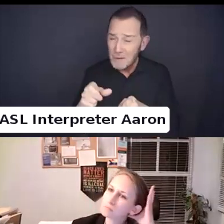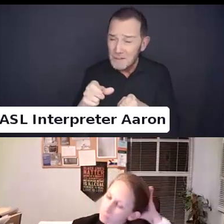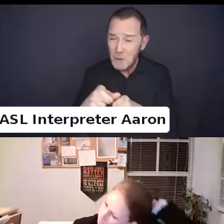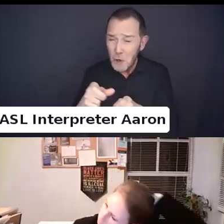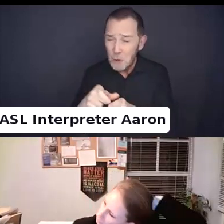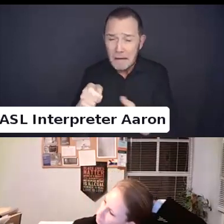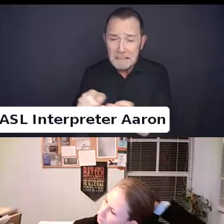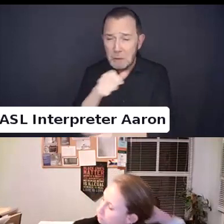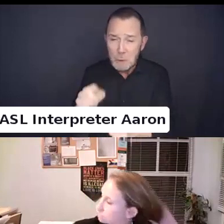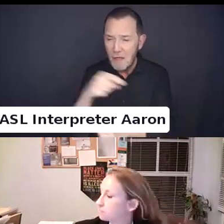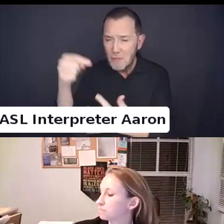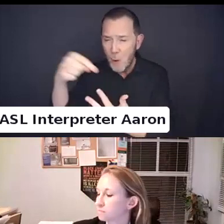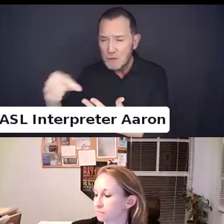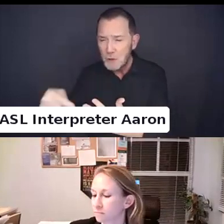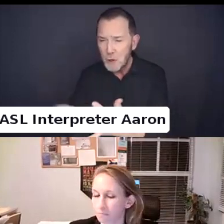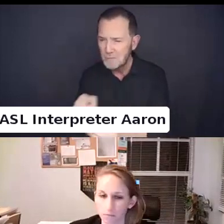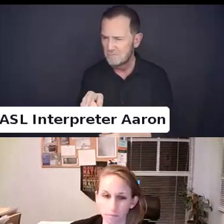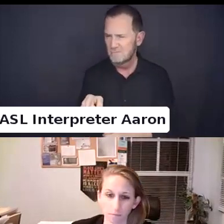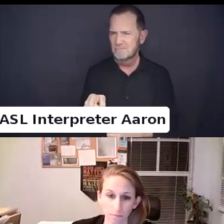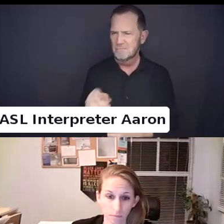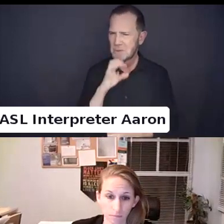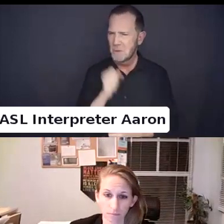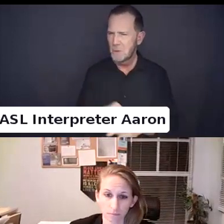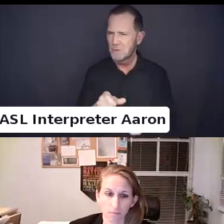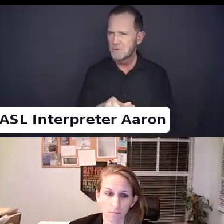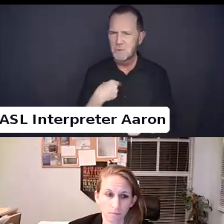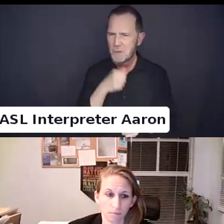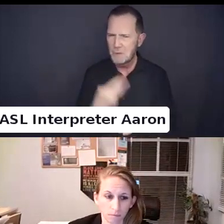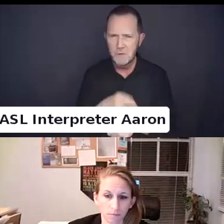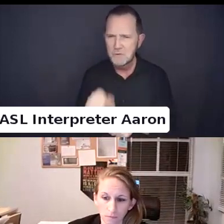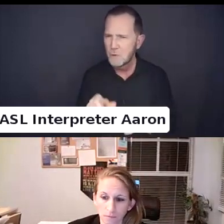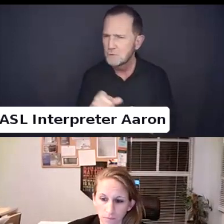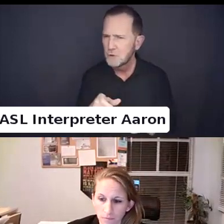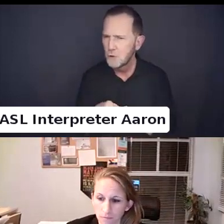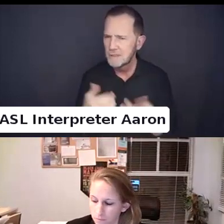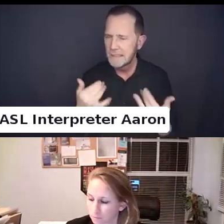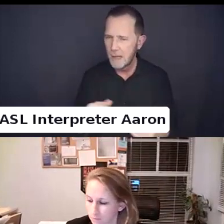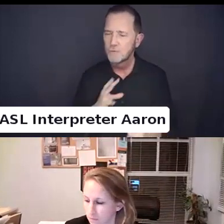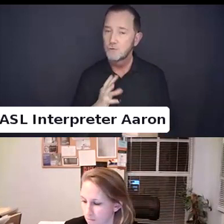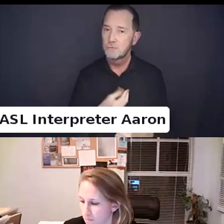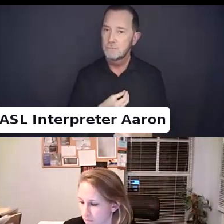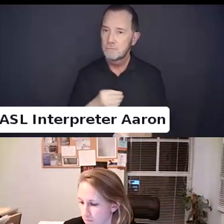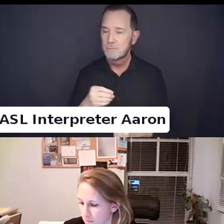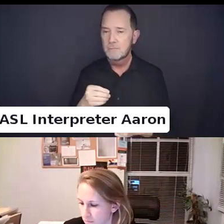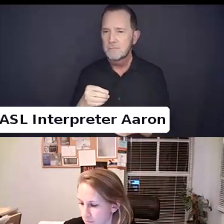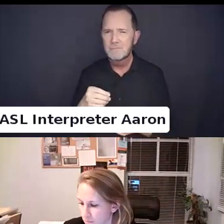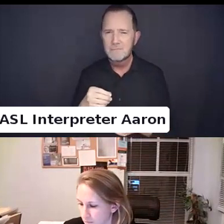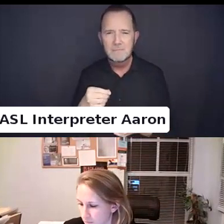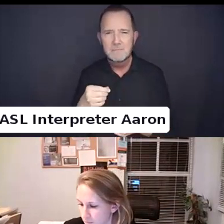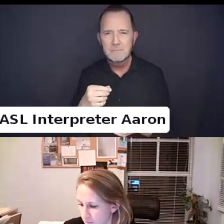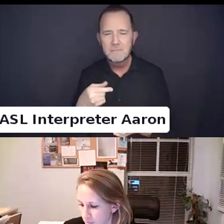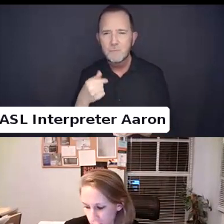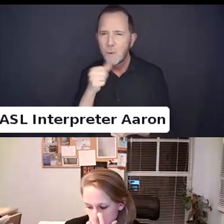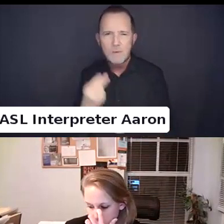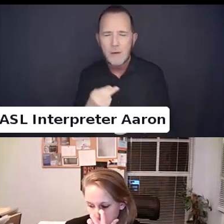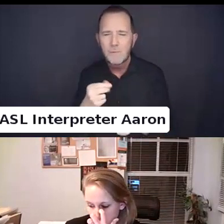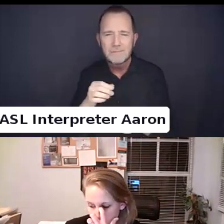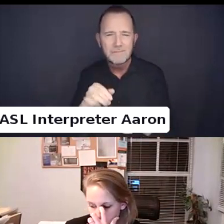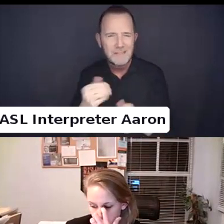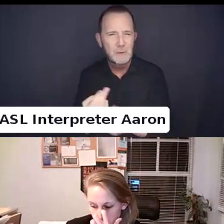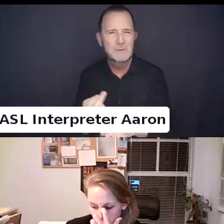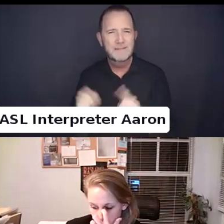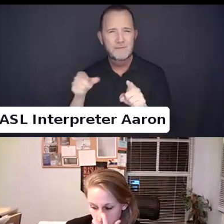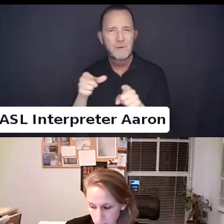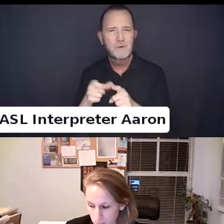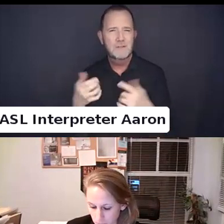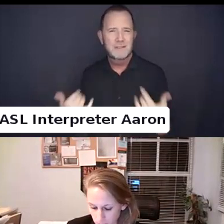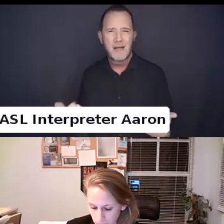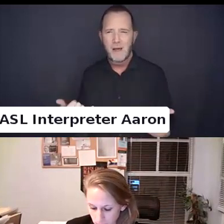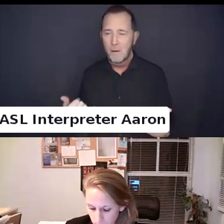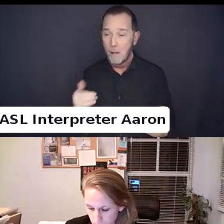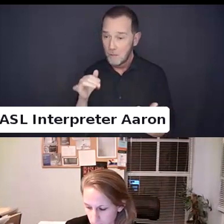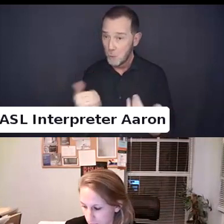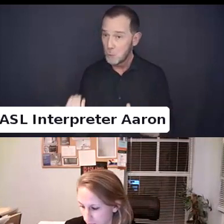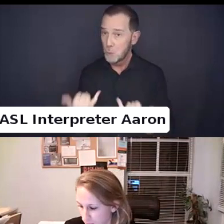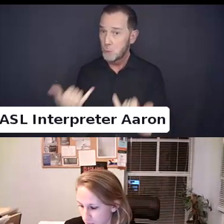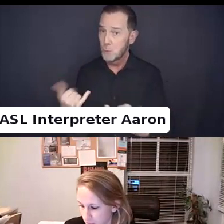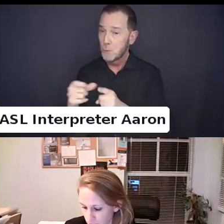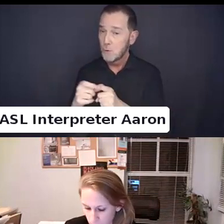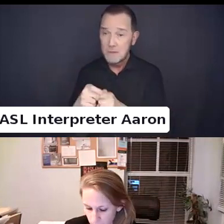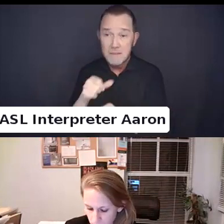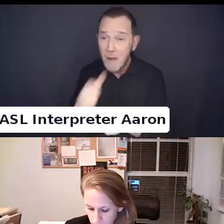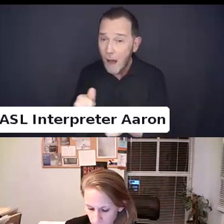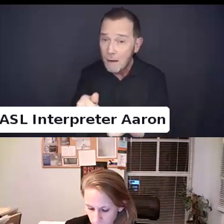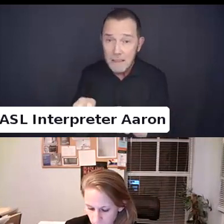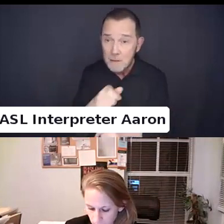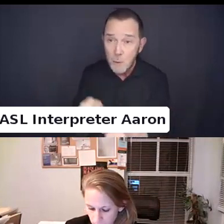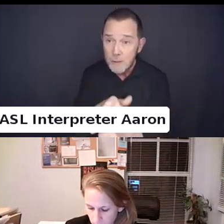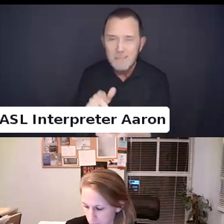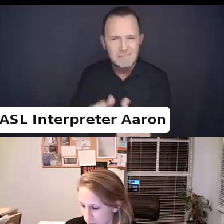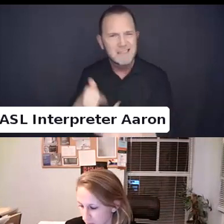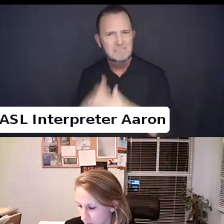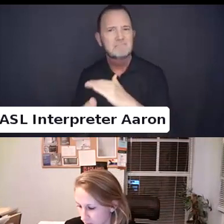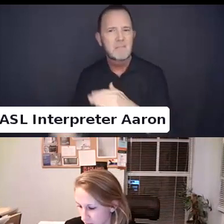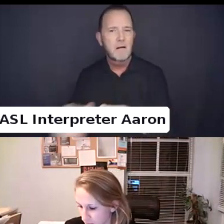So the conditions or the disabilities are not excluded.